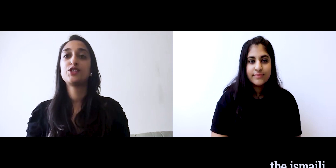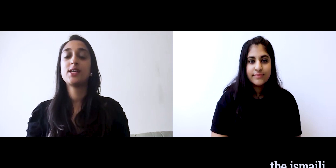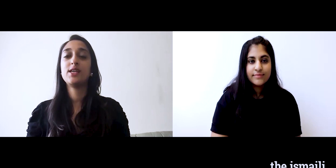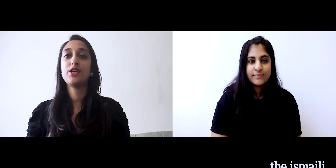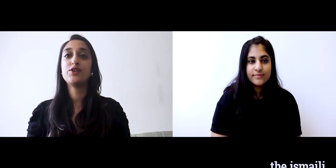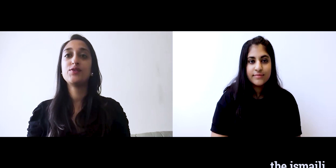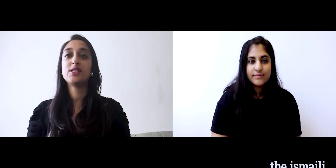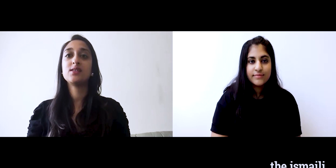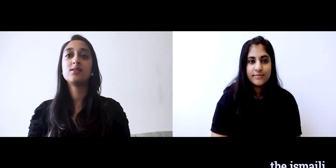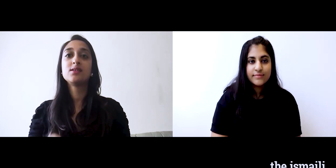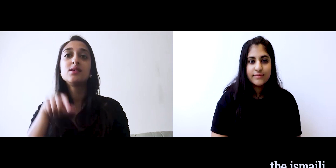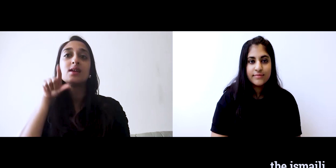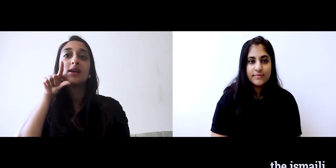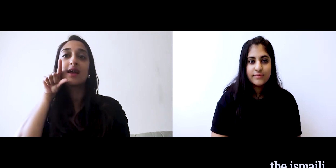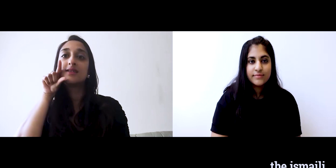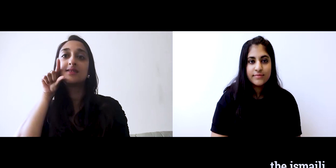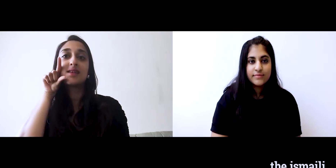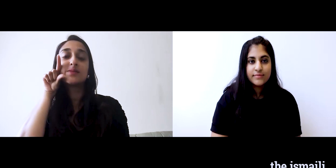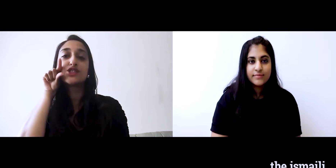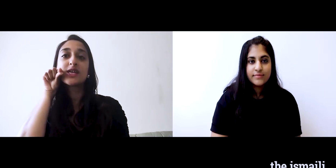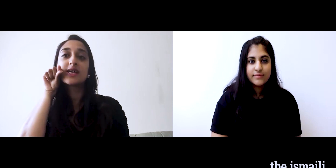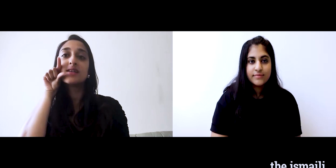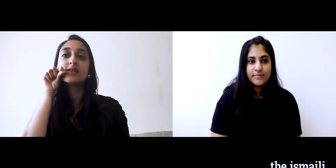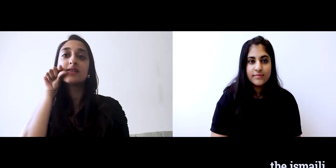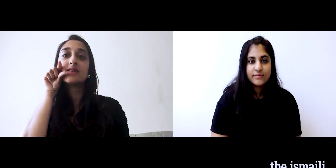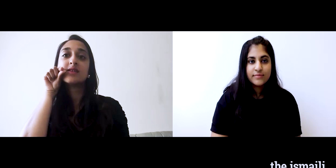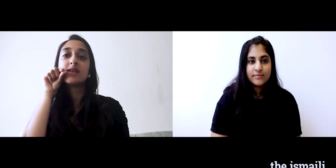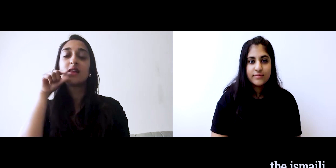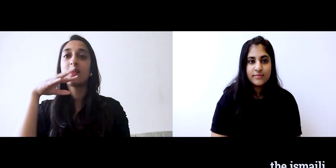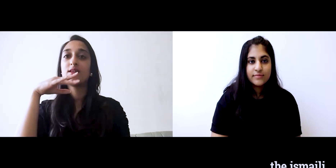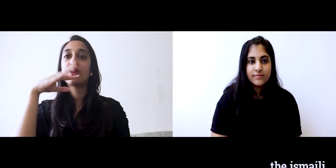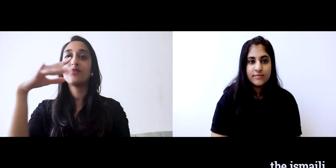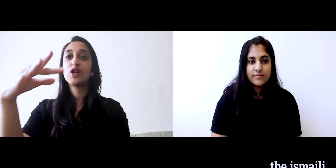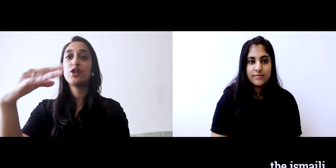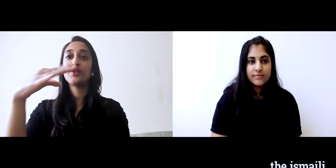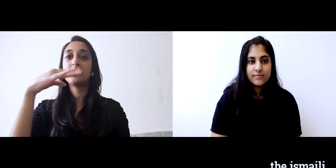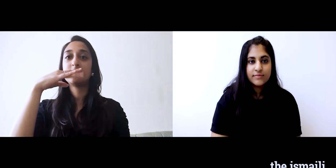Chicken curry You're going to do chicken, and then go curry.